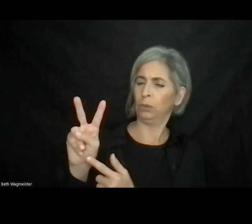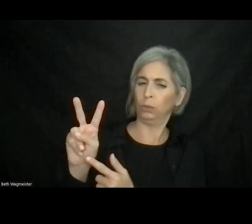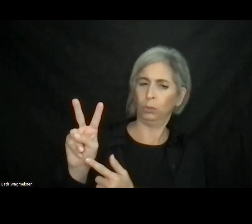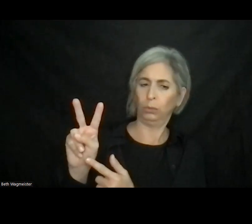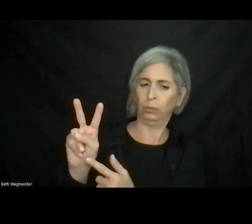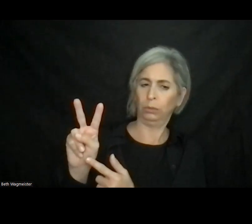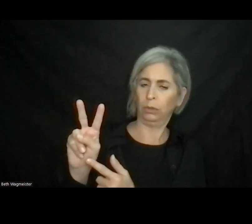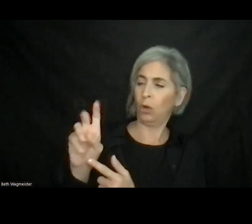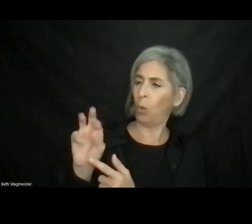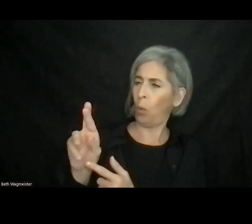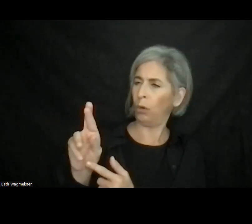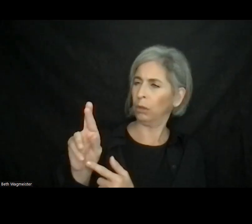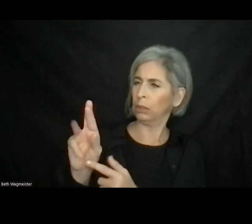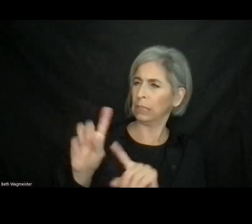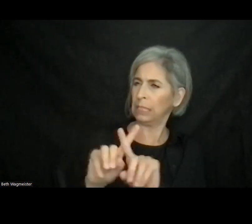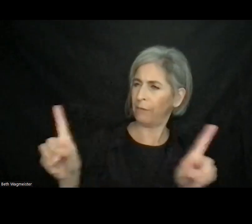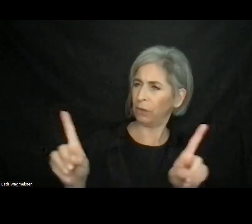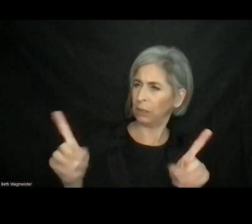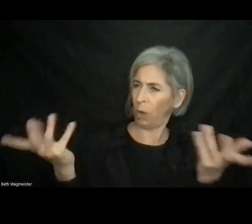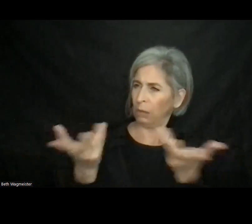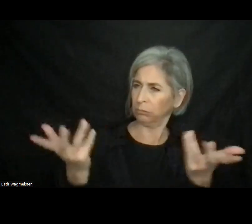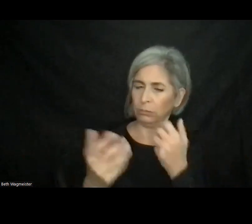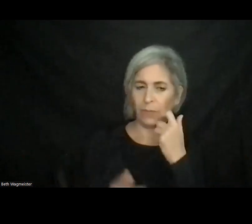Or are there any differences? >> DELFIN JIMENEZ: